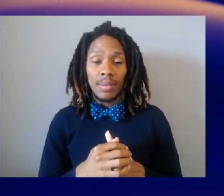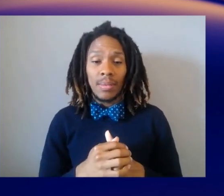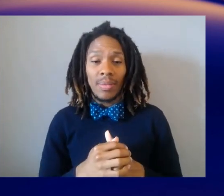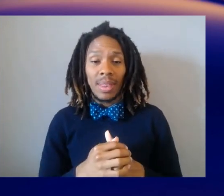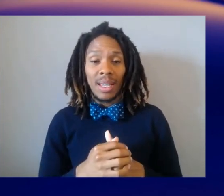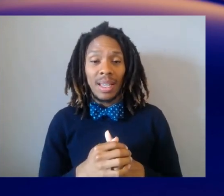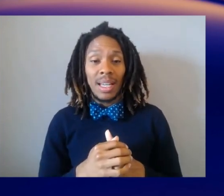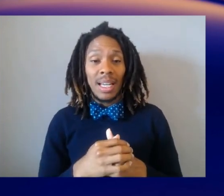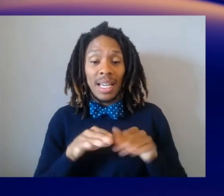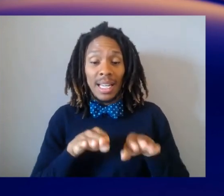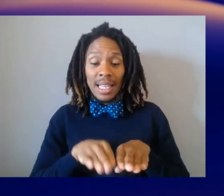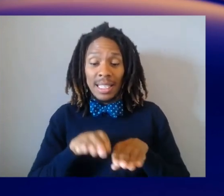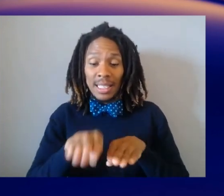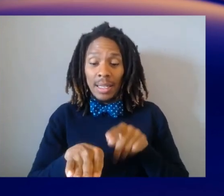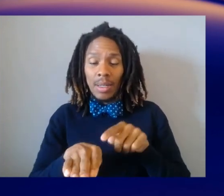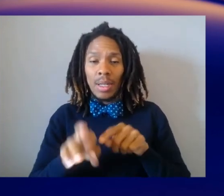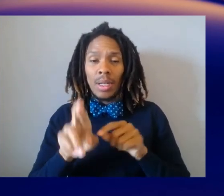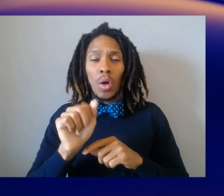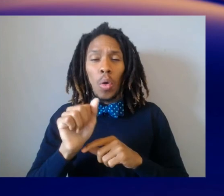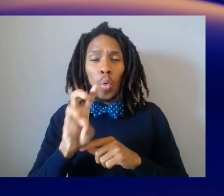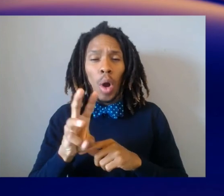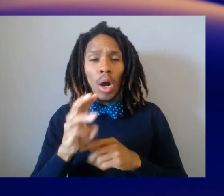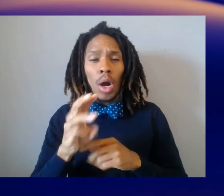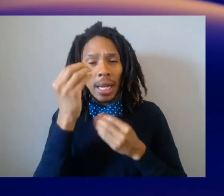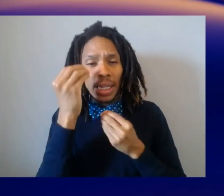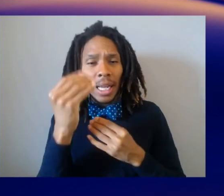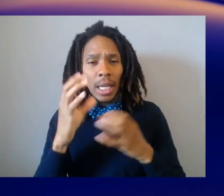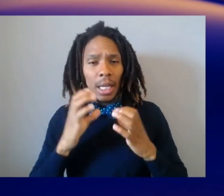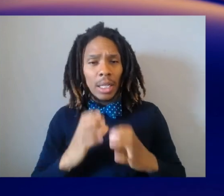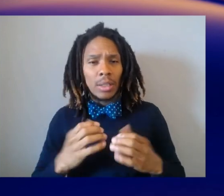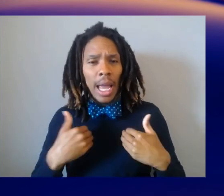that raw data that a lot of customers have and transform it in a way that not only can